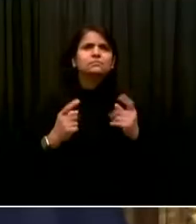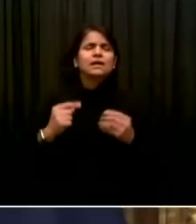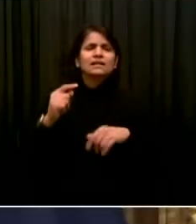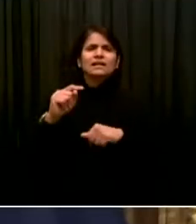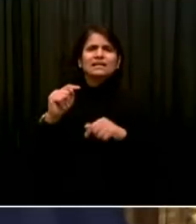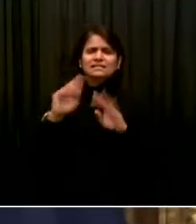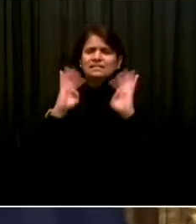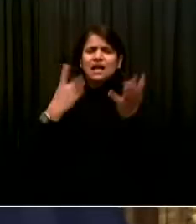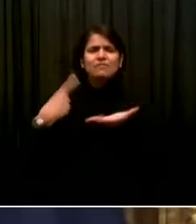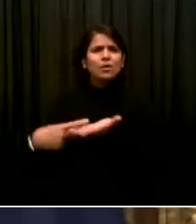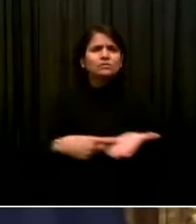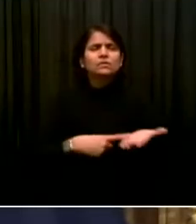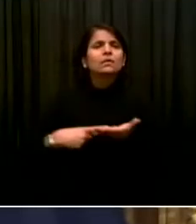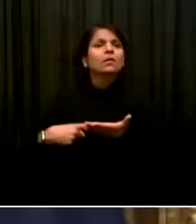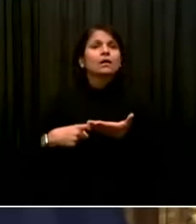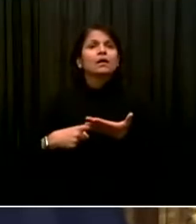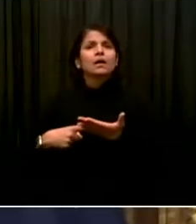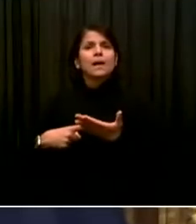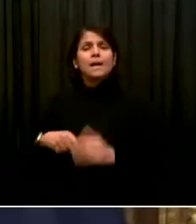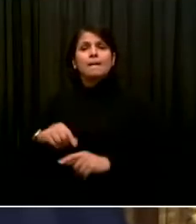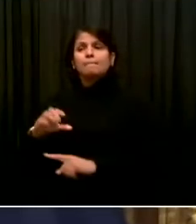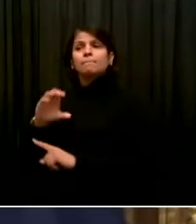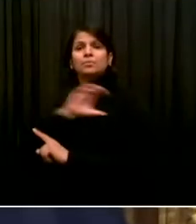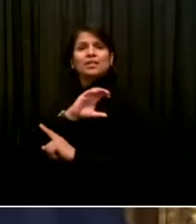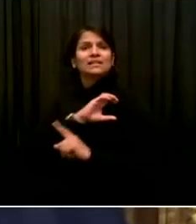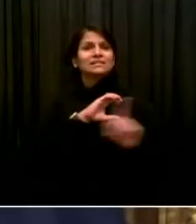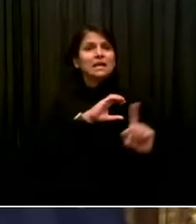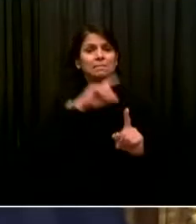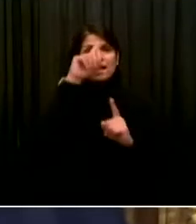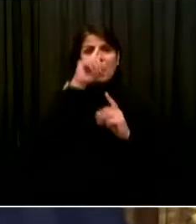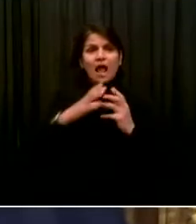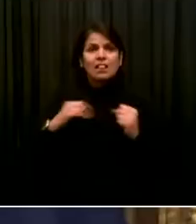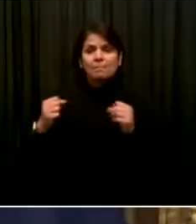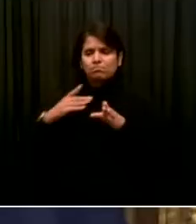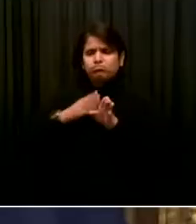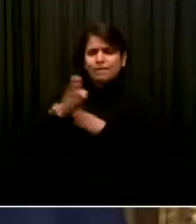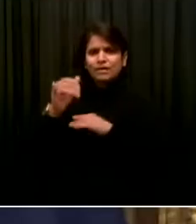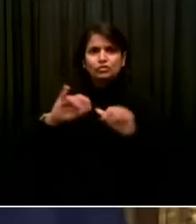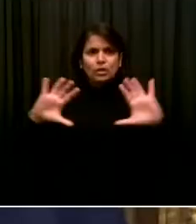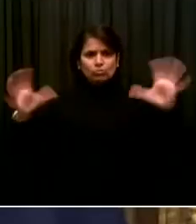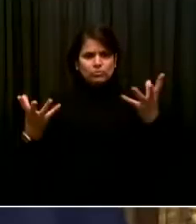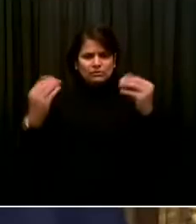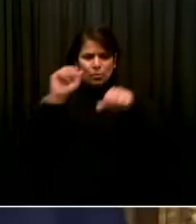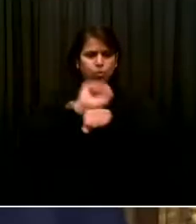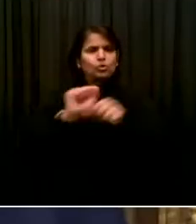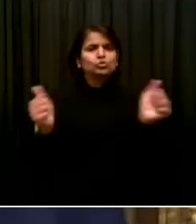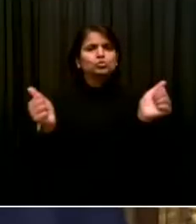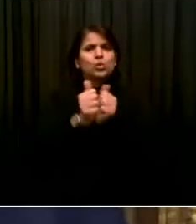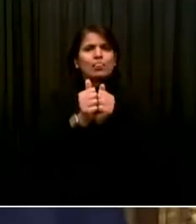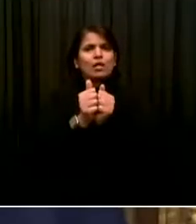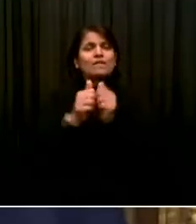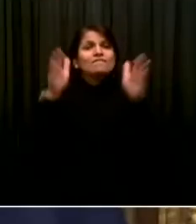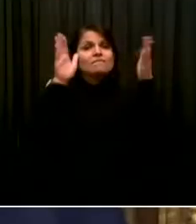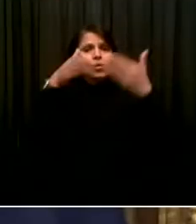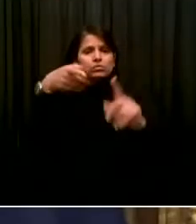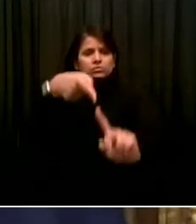MENTAL HEALTH EXPERTSAN DCI TY LEADERS AS NEEDED THE MIIOSSN F OTH E TASK FORCE WILL BE TO HAVE LAW ENFORCEMENT AND MEMBER HEALTH